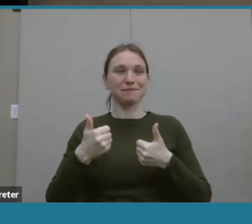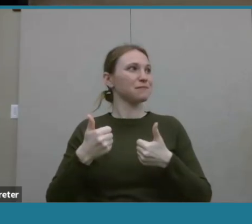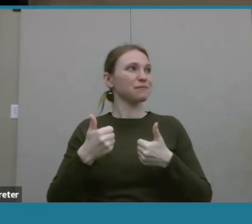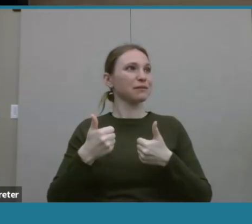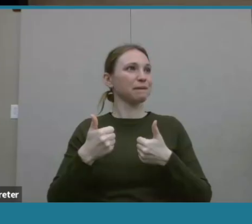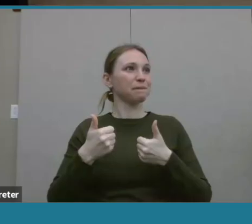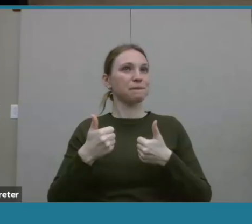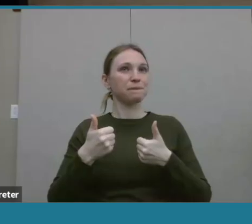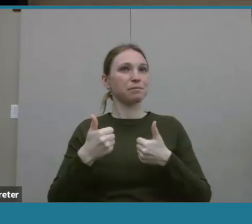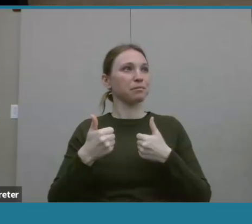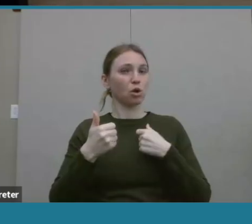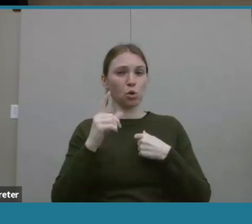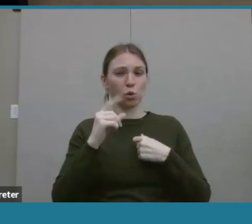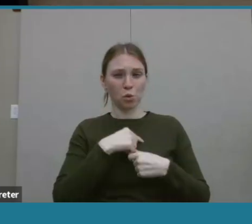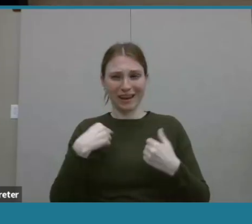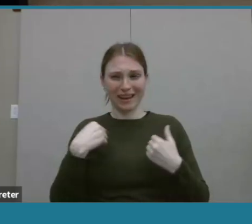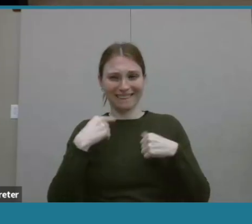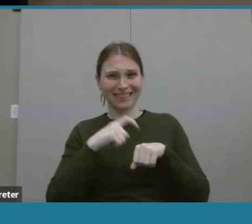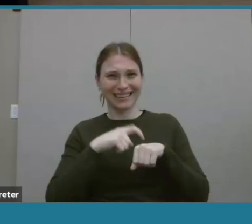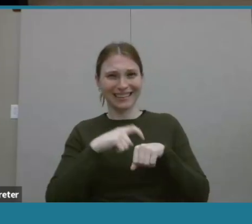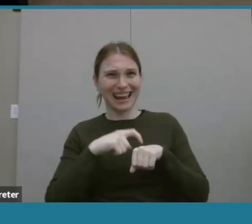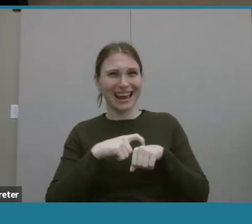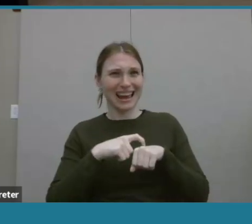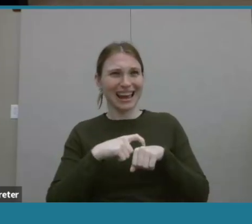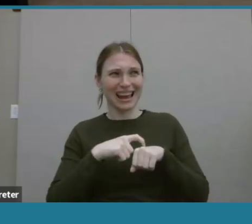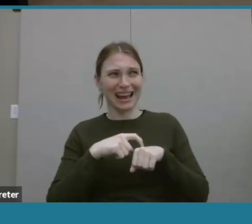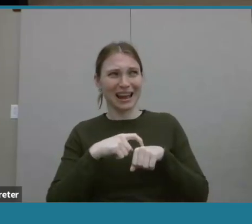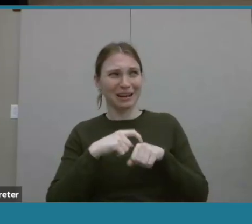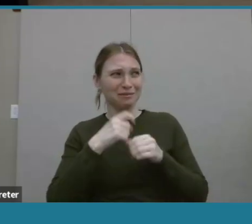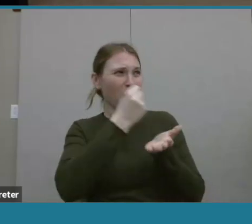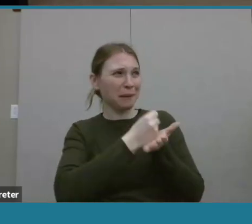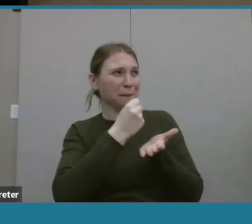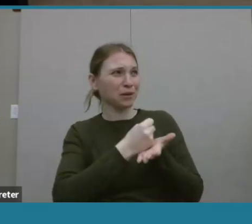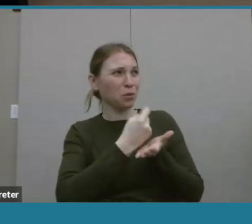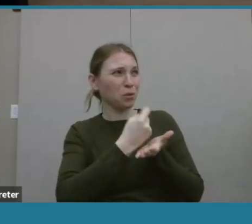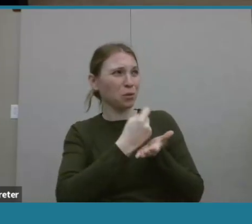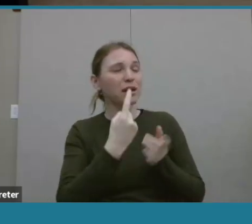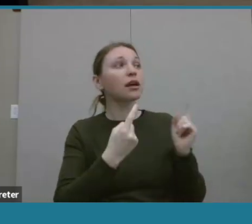More? Do we have time? Do one. One. Quick one, just real quick.